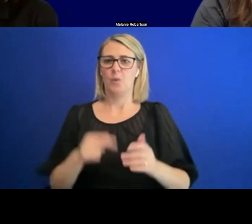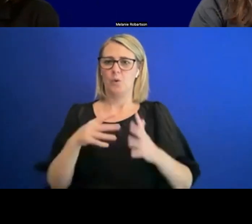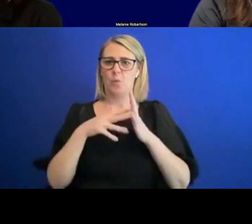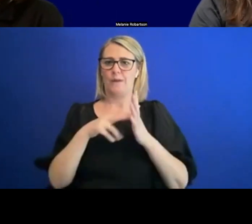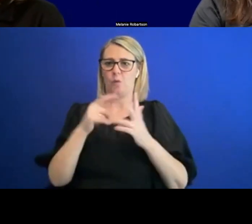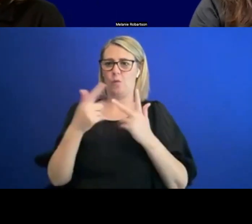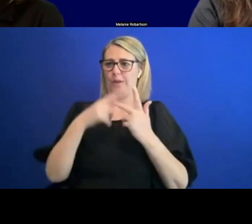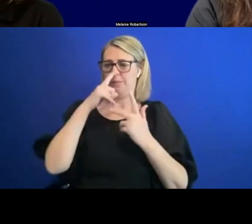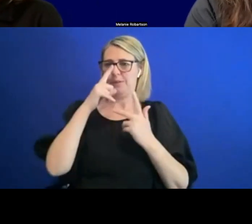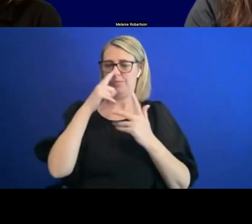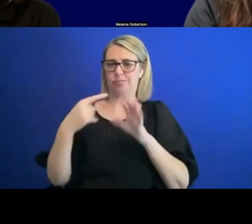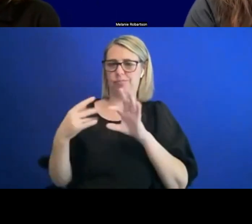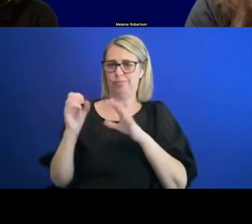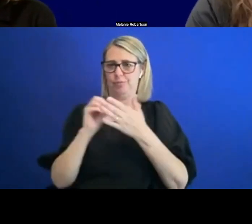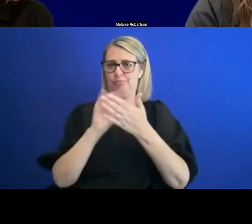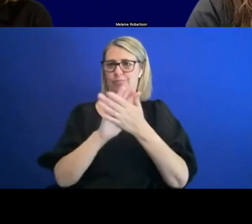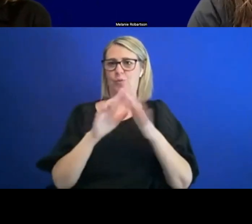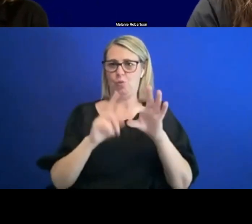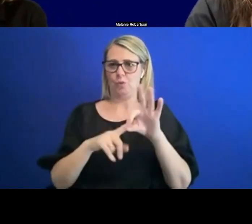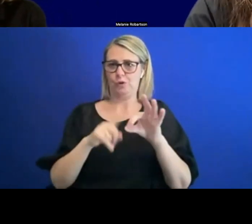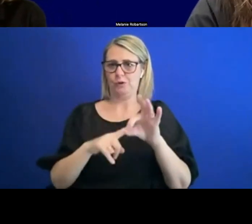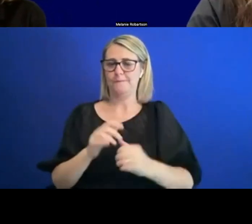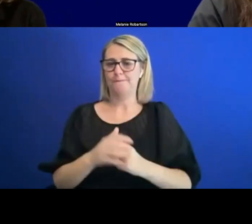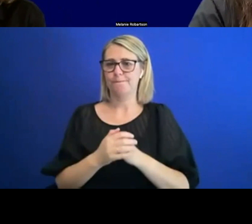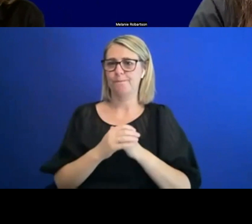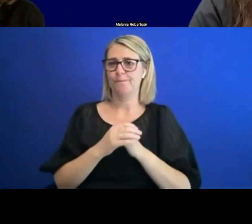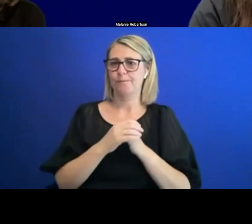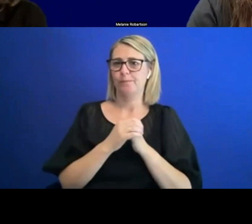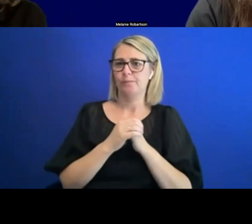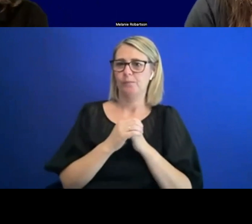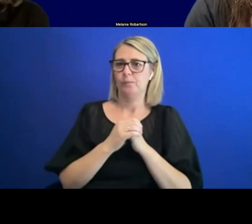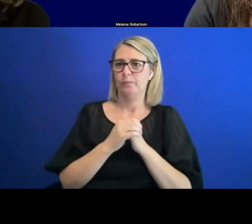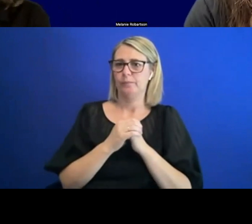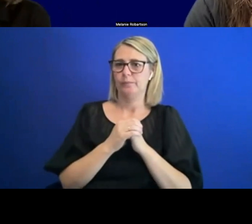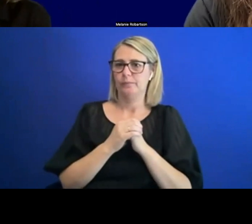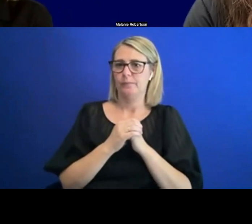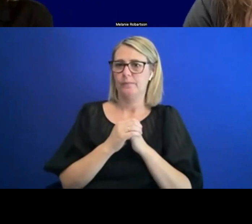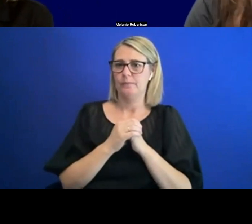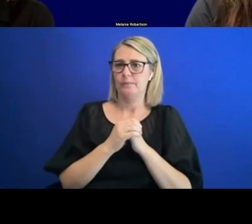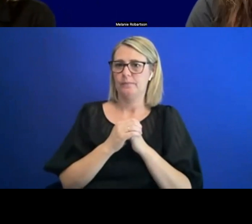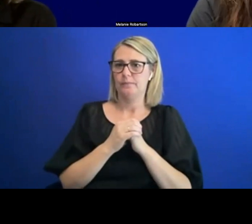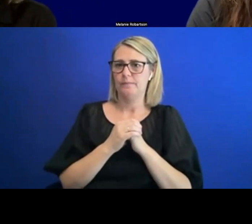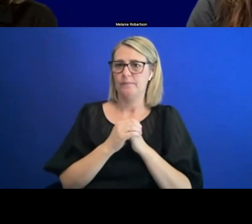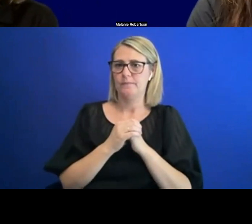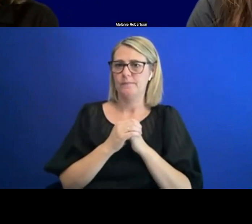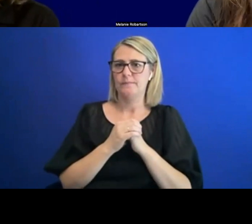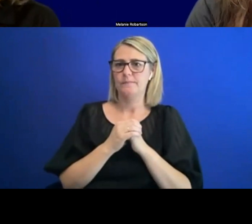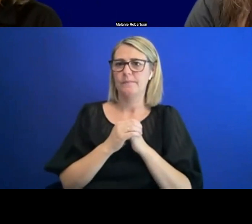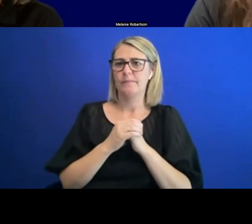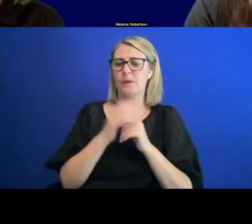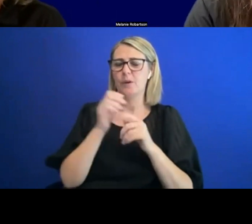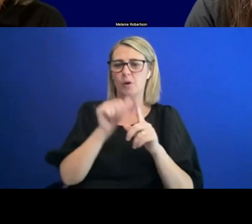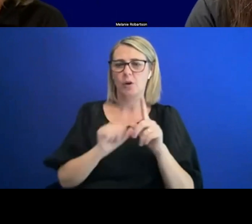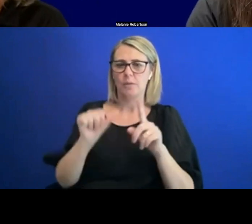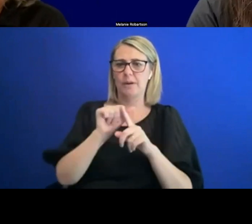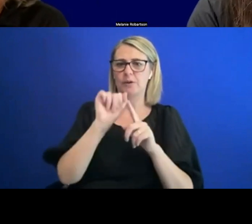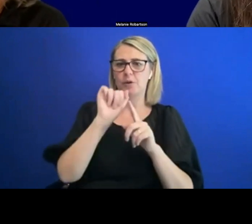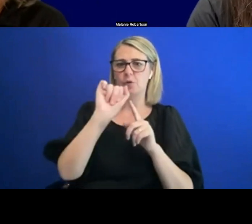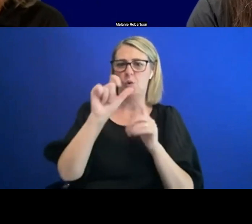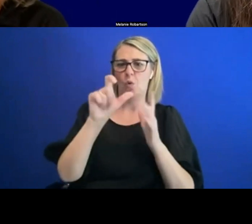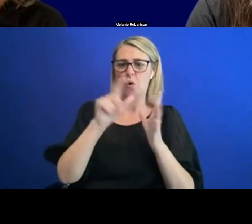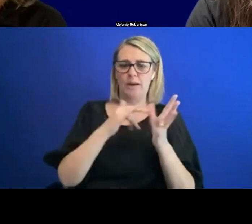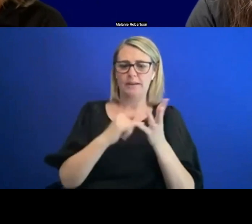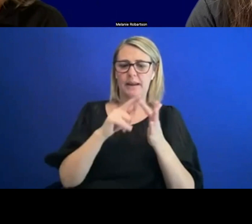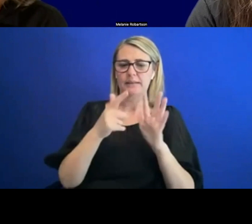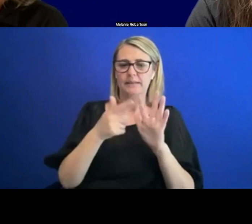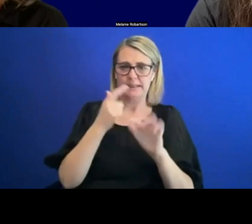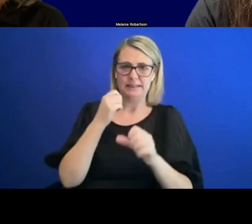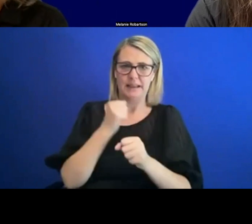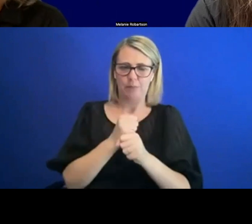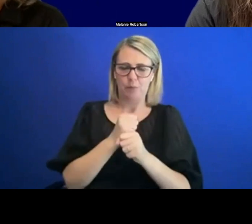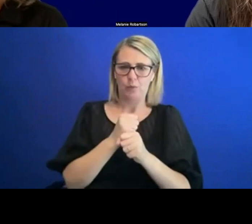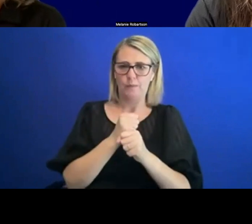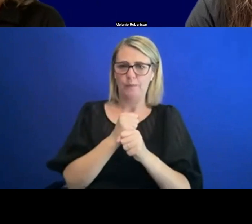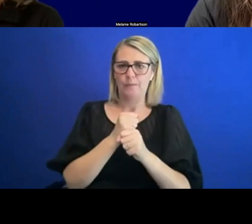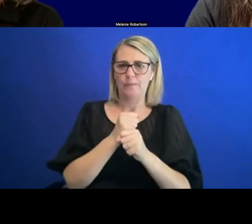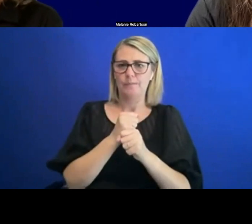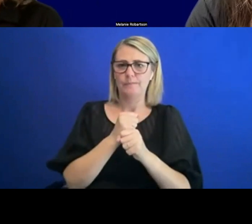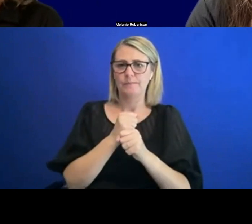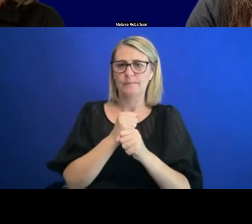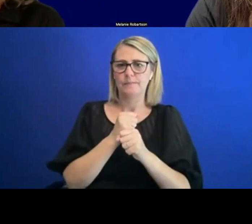to have a think and post more questions. It is going back to your case example where this